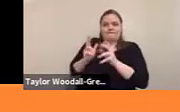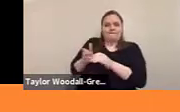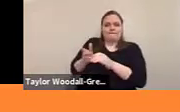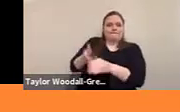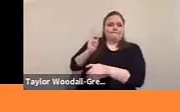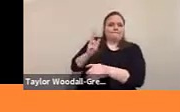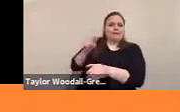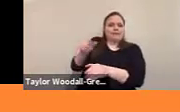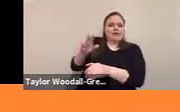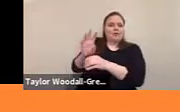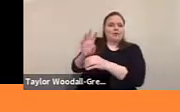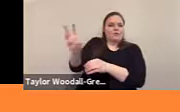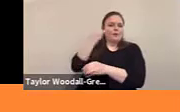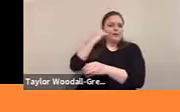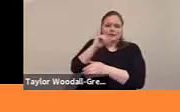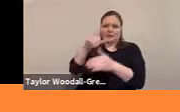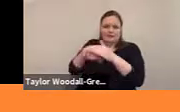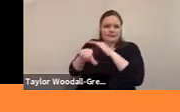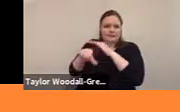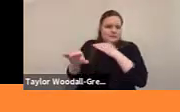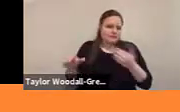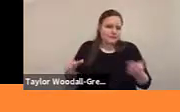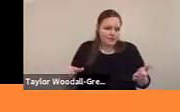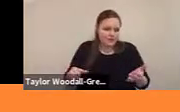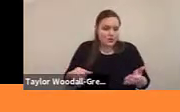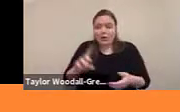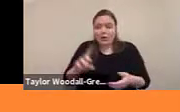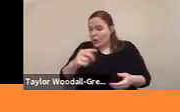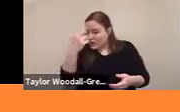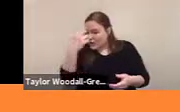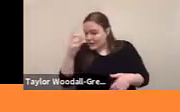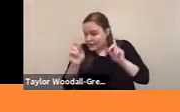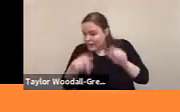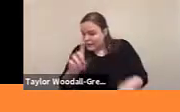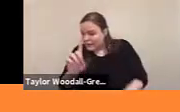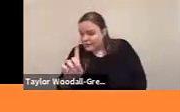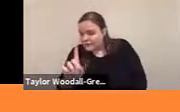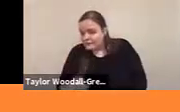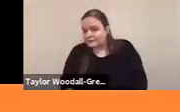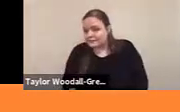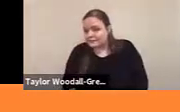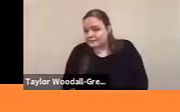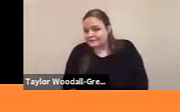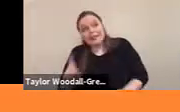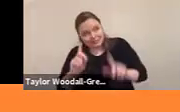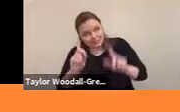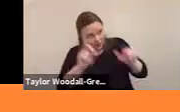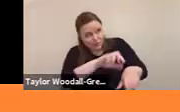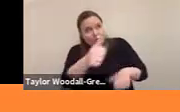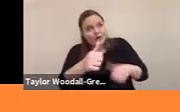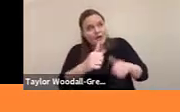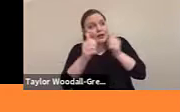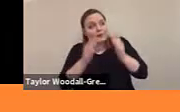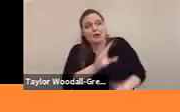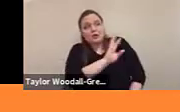And where do you think they go? They go to a competitor site and they may or may not return to your site.